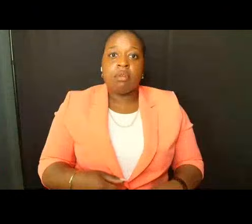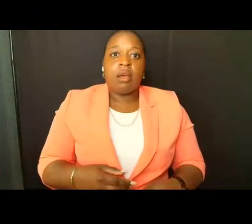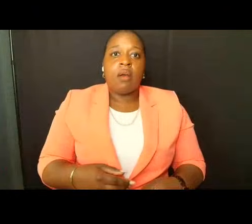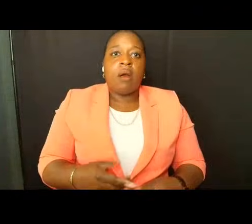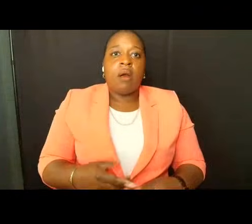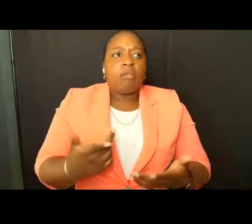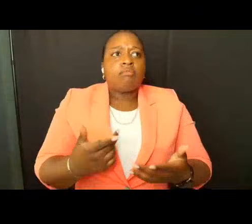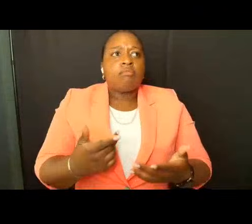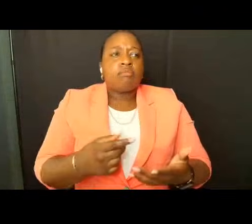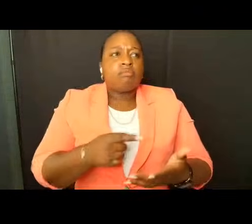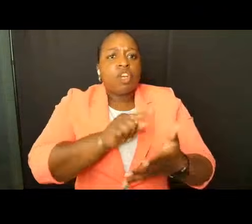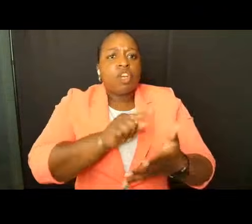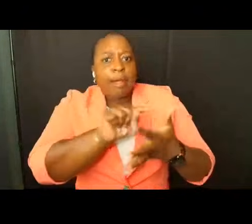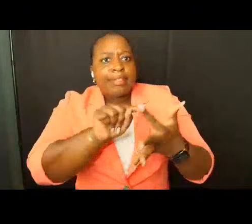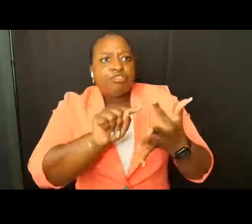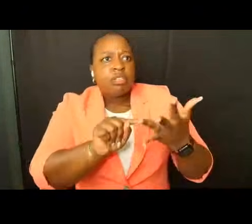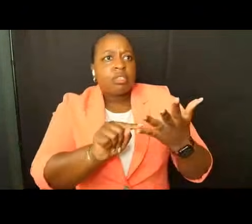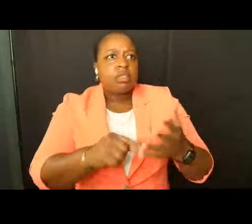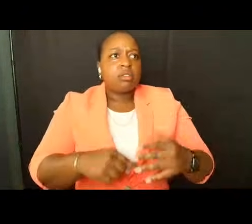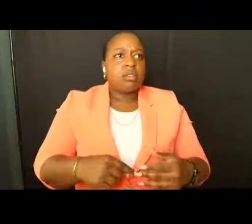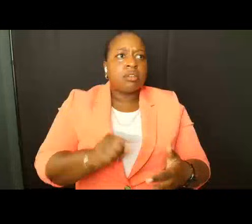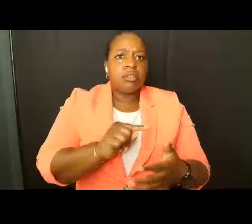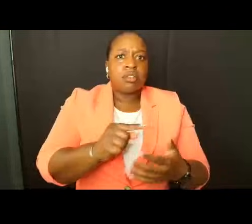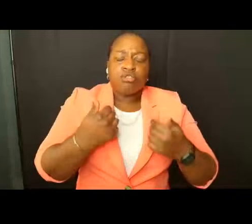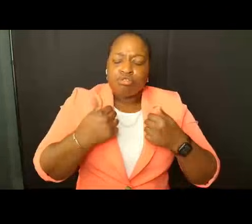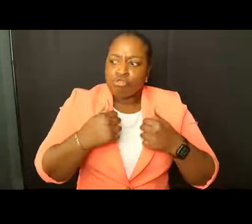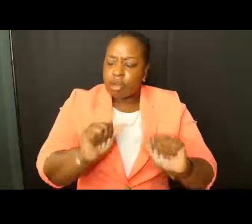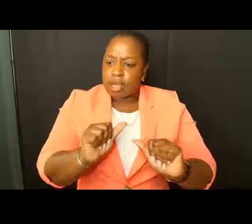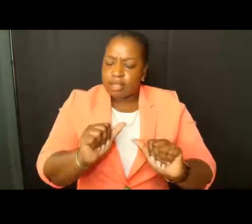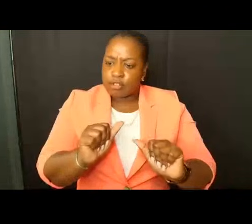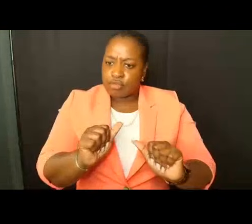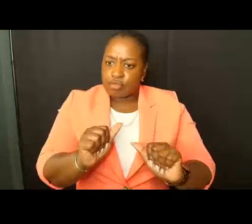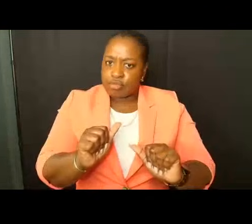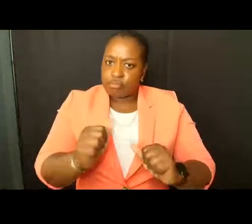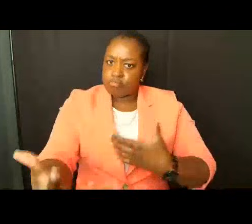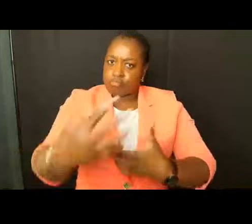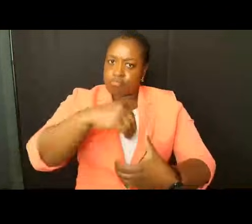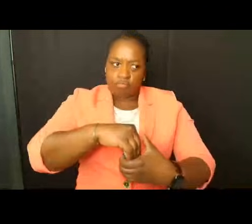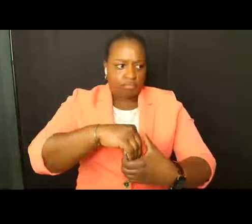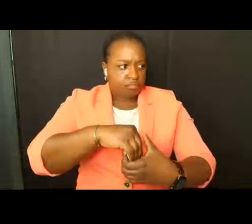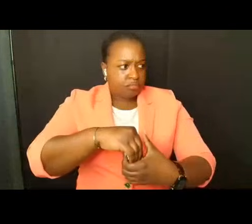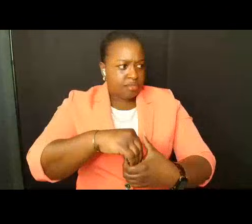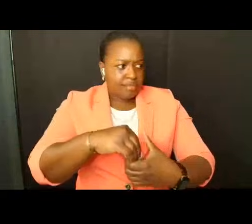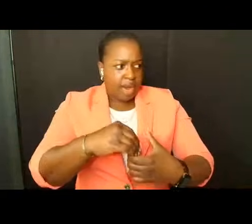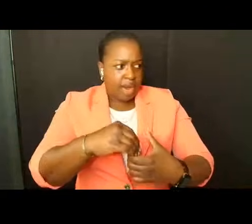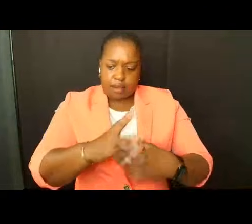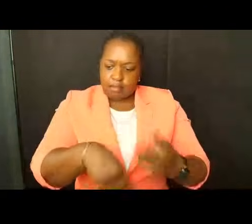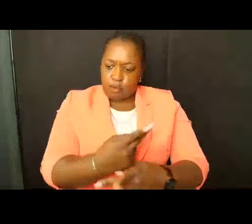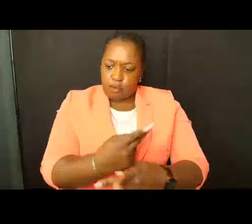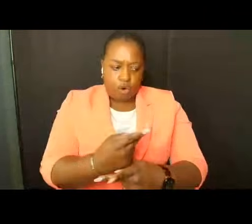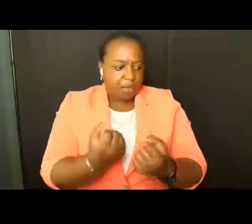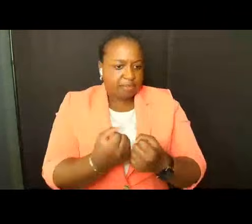you know, try to put in that form of safety, you know. You have the IRB. You have your